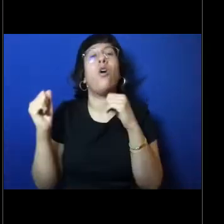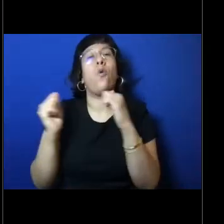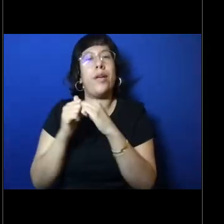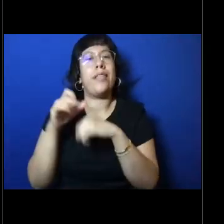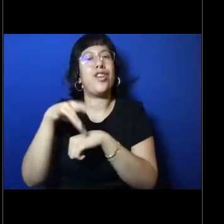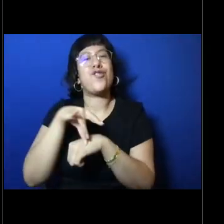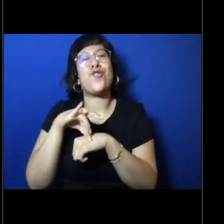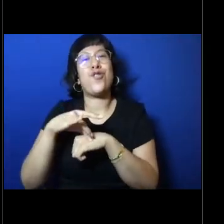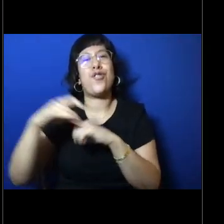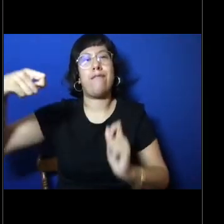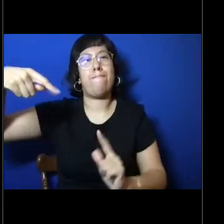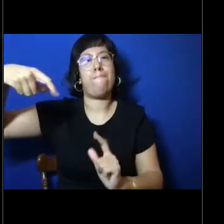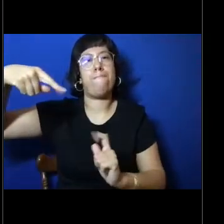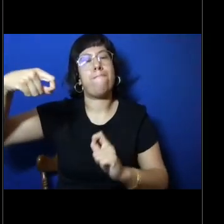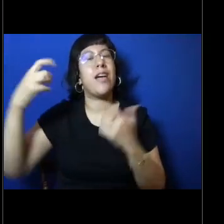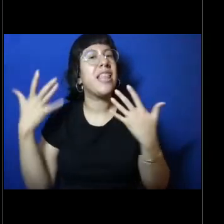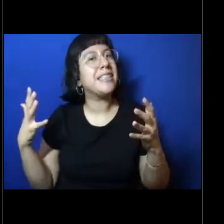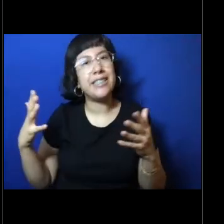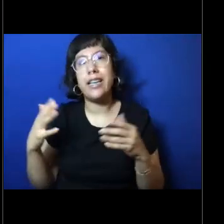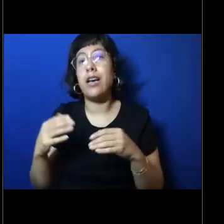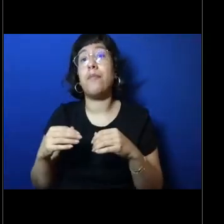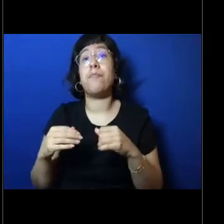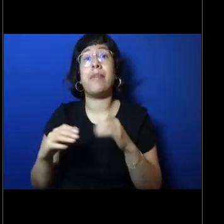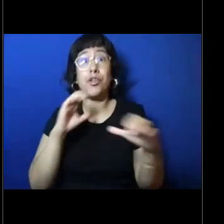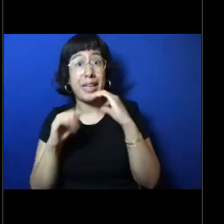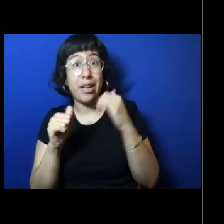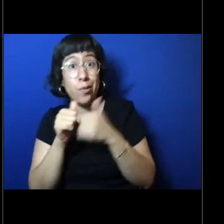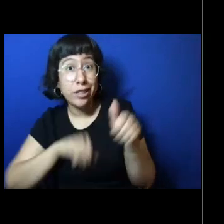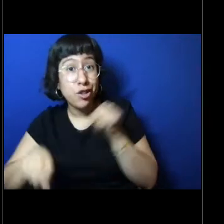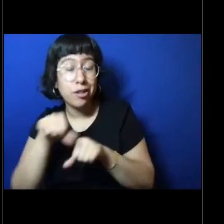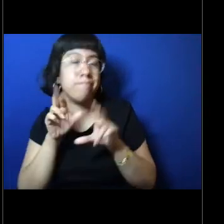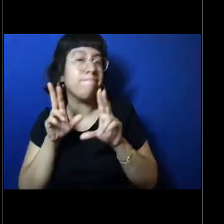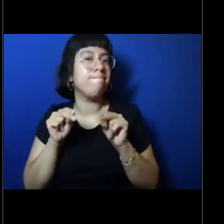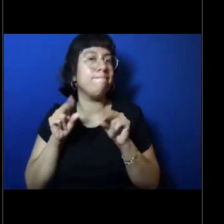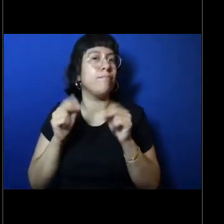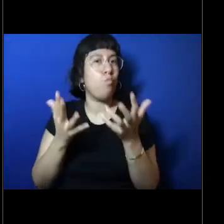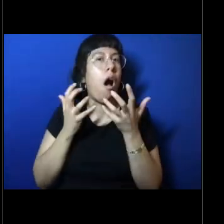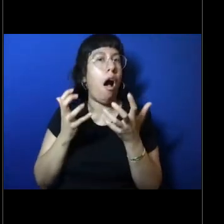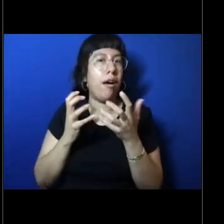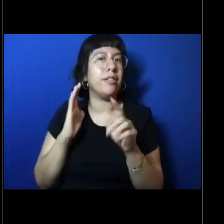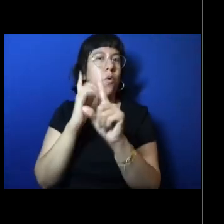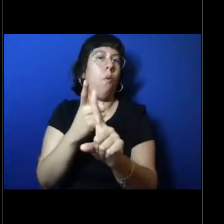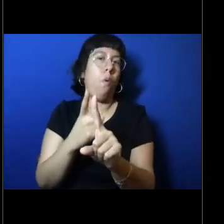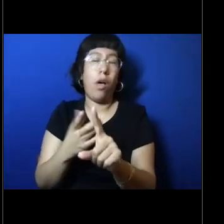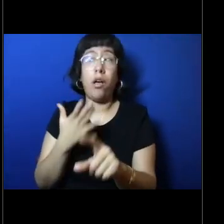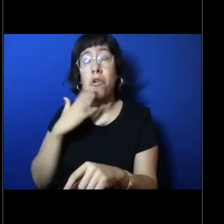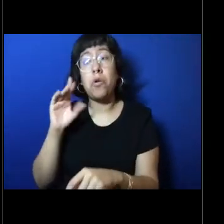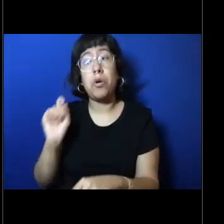which are, will give the satellites the ability to interact with each other. But that's a fantastic question.